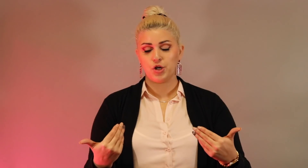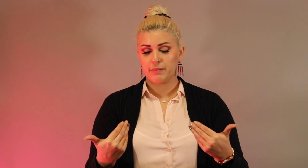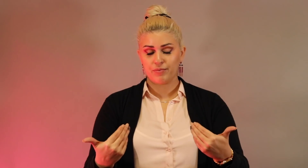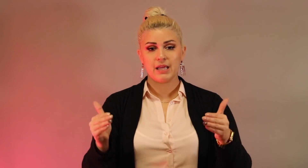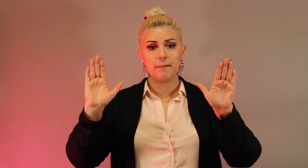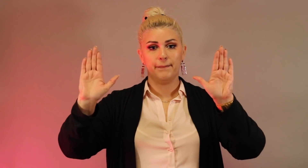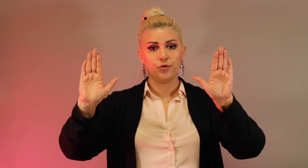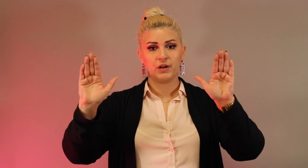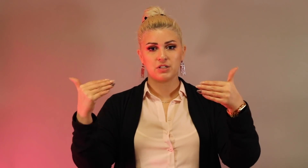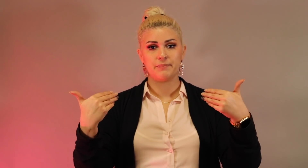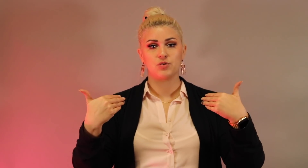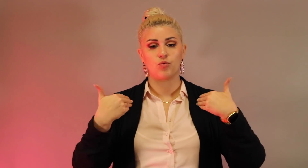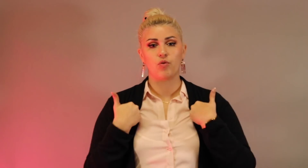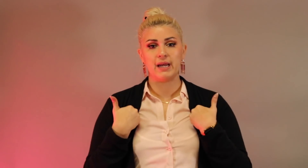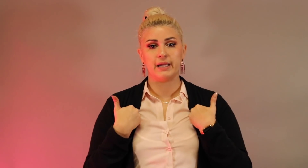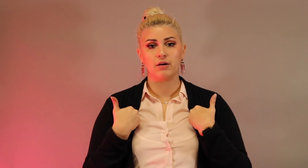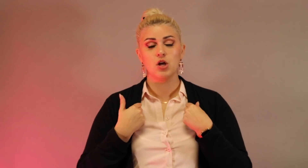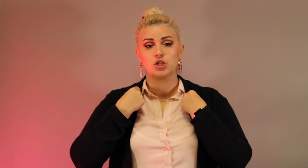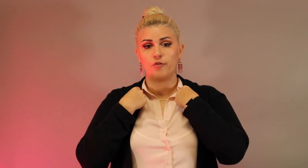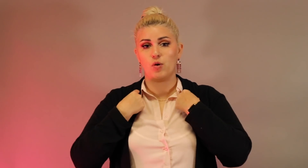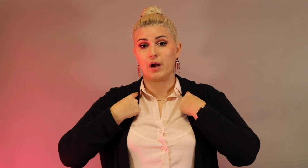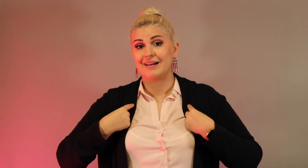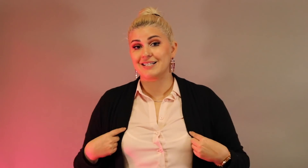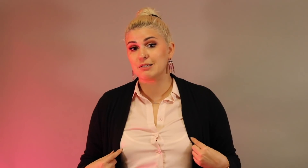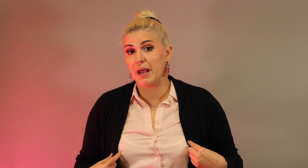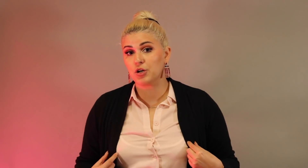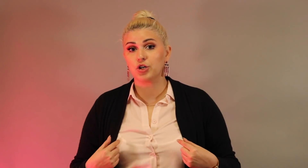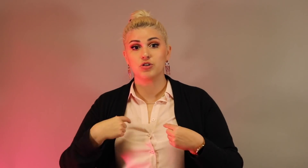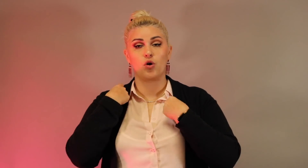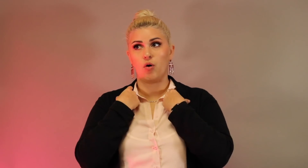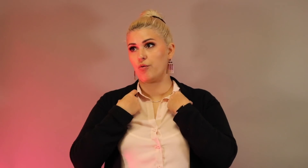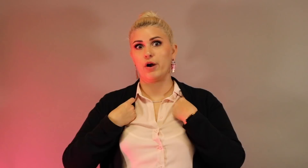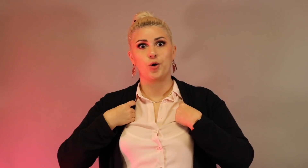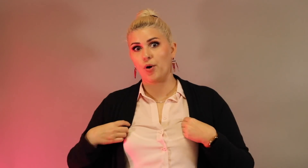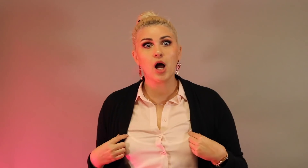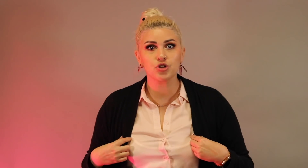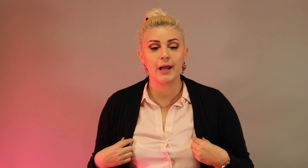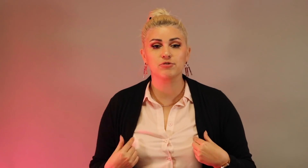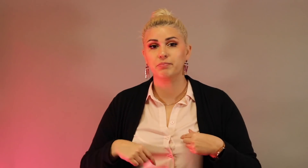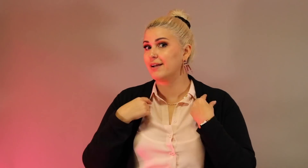And you're going to bring both fingertips right here. So if you wearing suspenders or where your bra straps would be